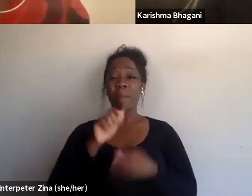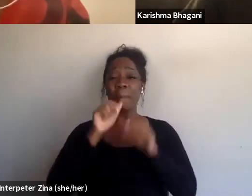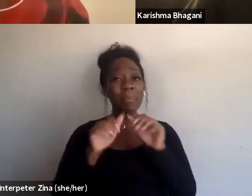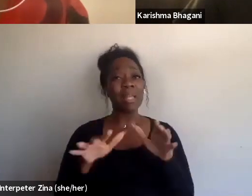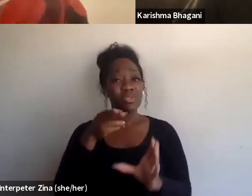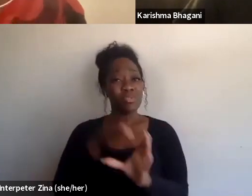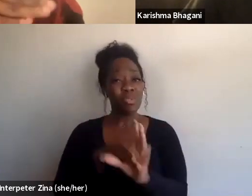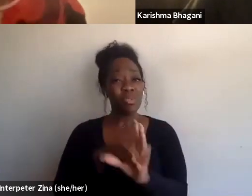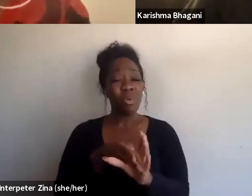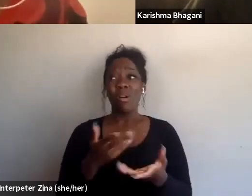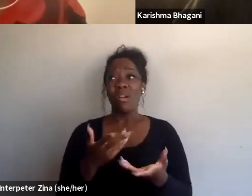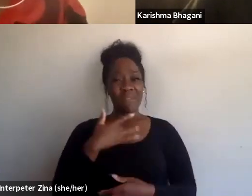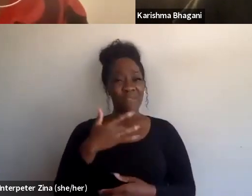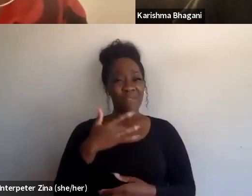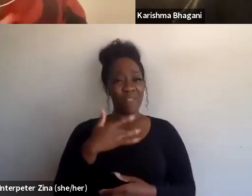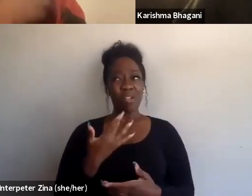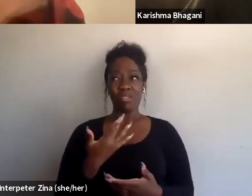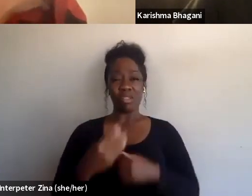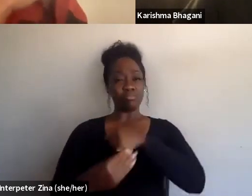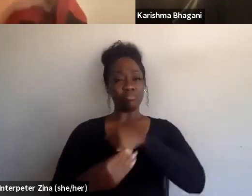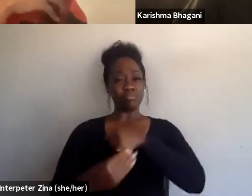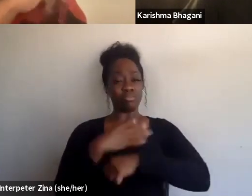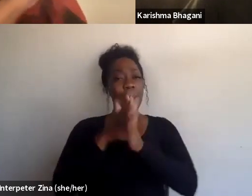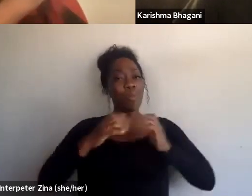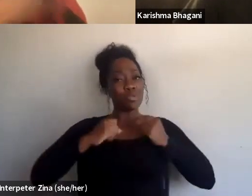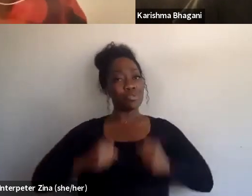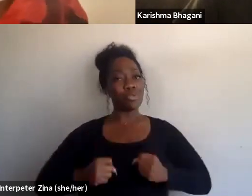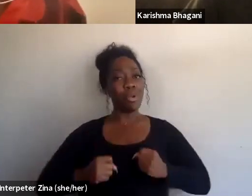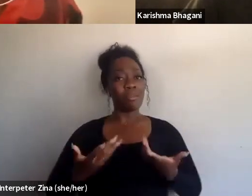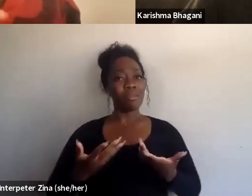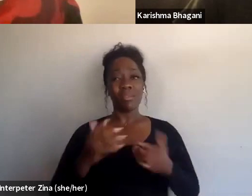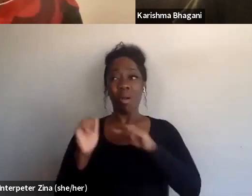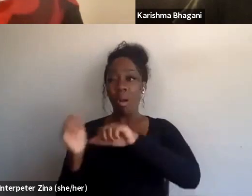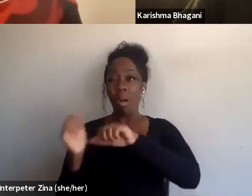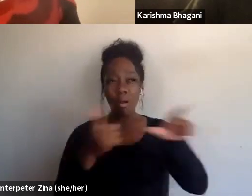and be strong from all parts where all of us were just going through different things